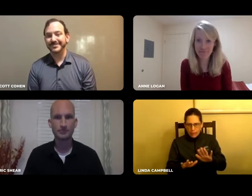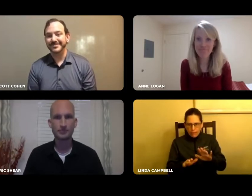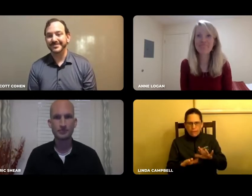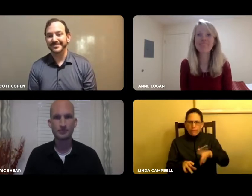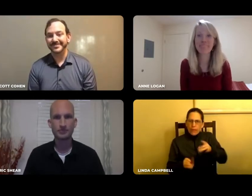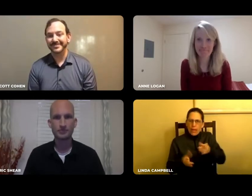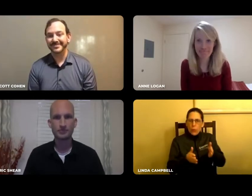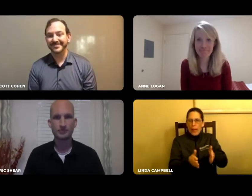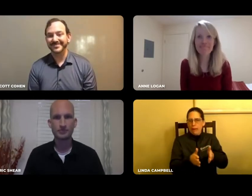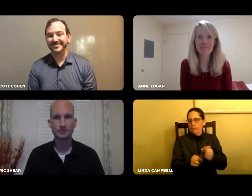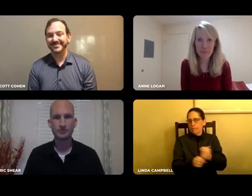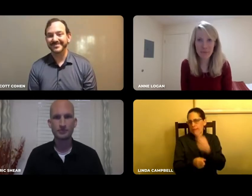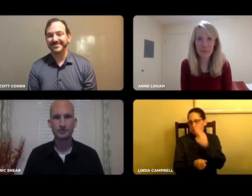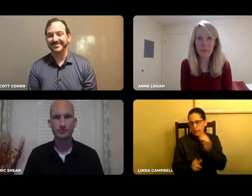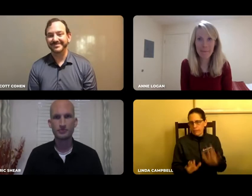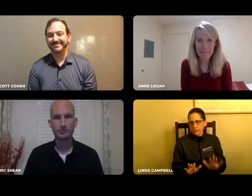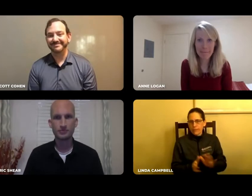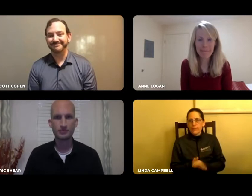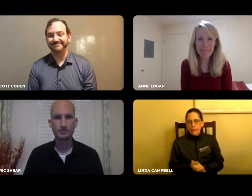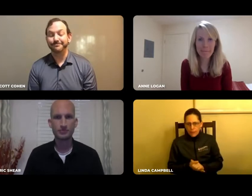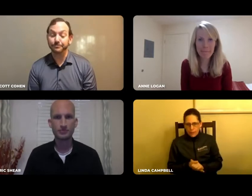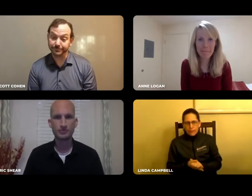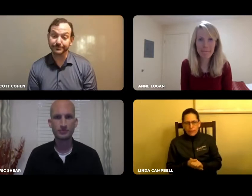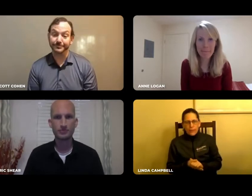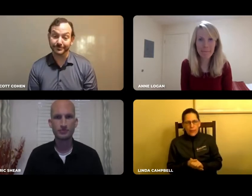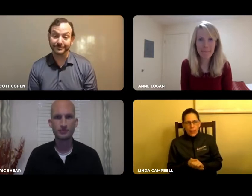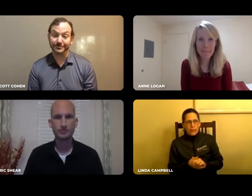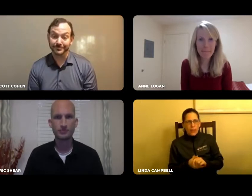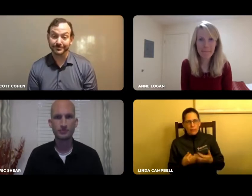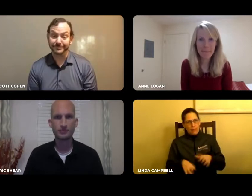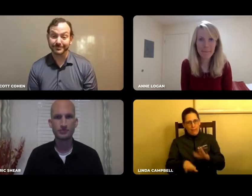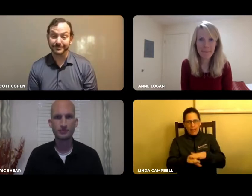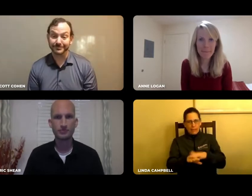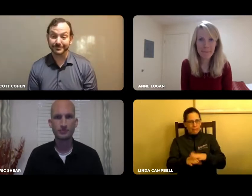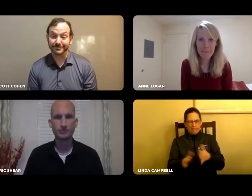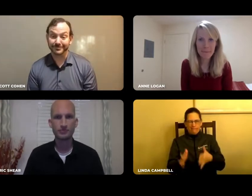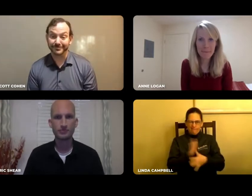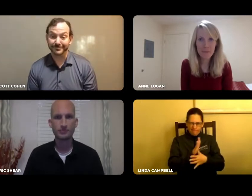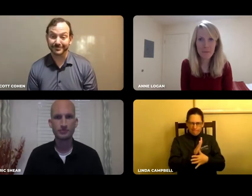If it's not fun, find a way to make it fun. That's my word of advice. It's crucial.